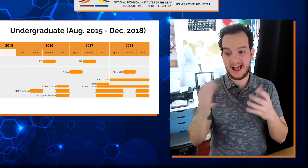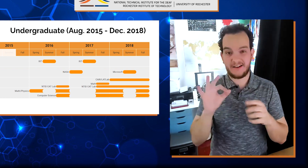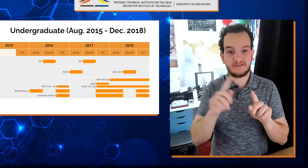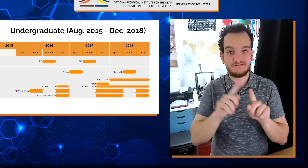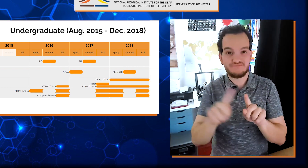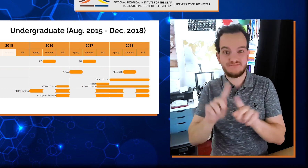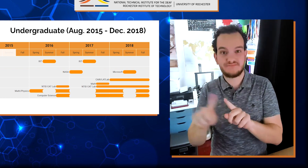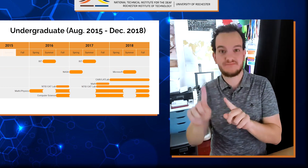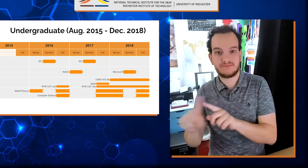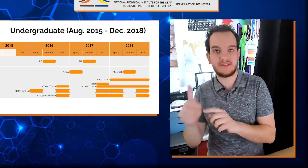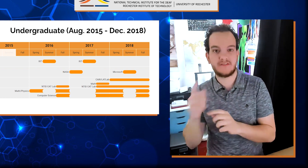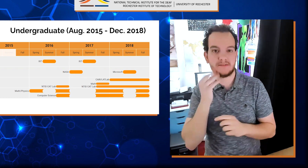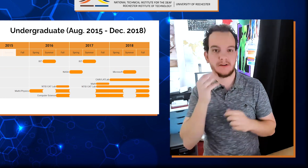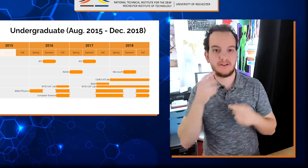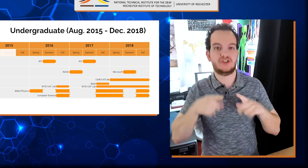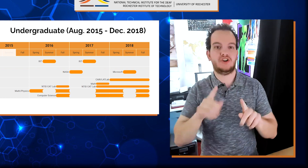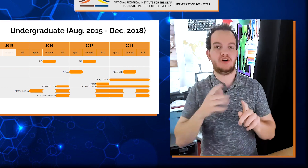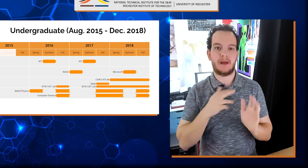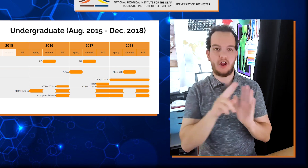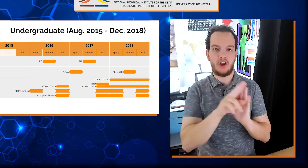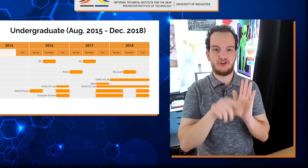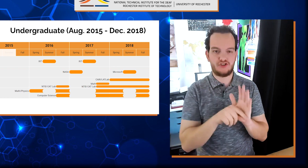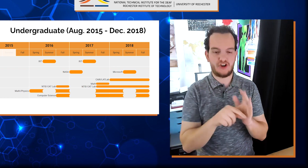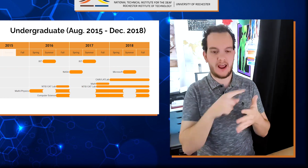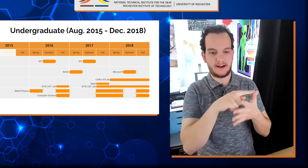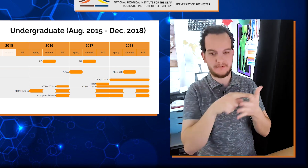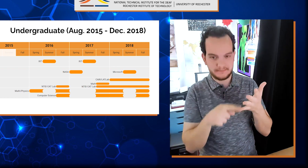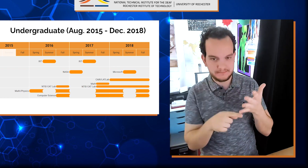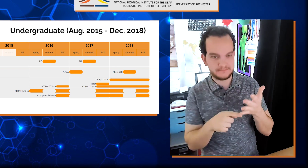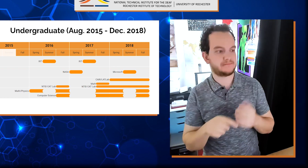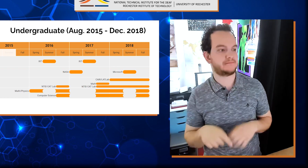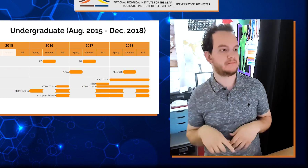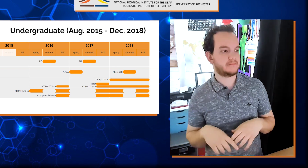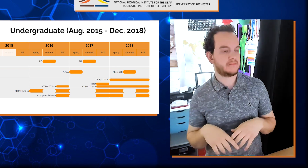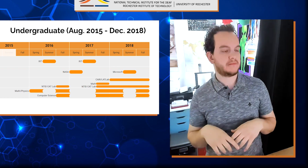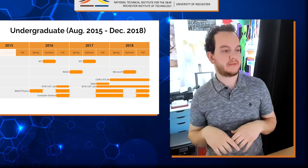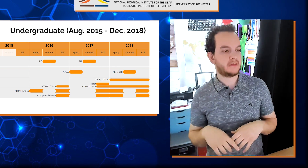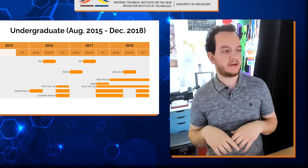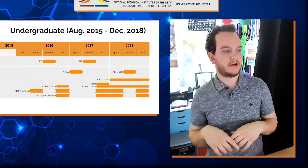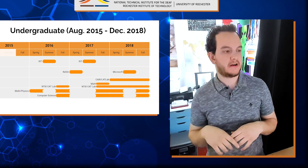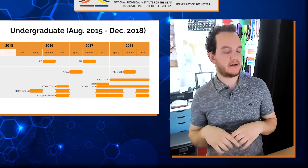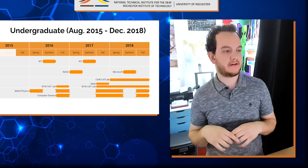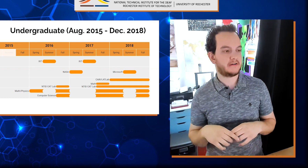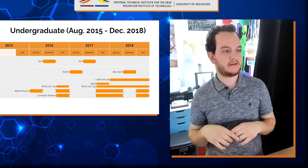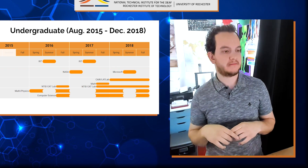You can see here that I did gain a lot of experiences as an undergrad.